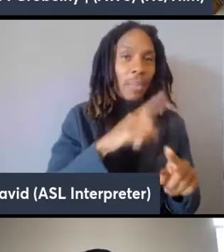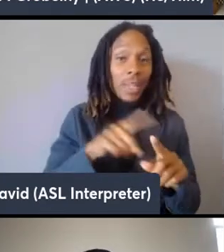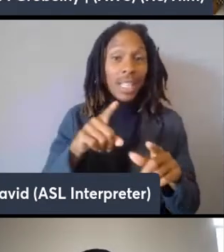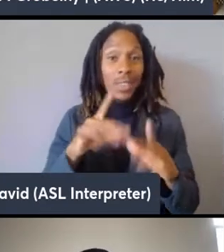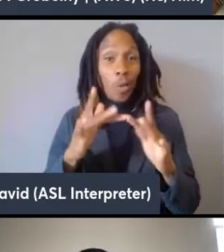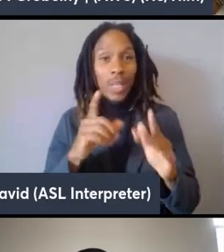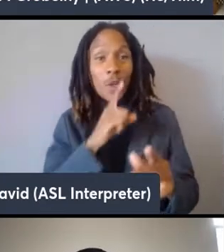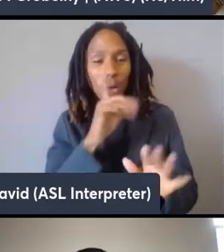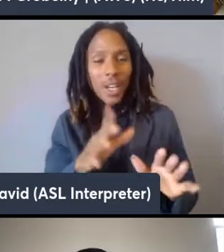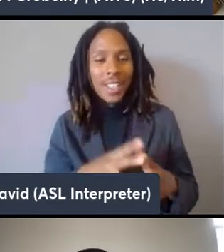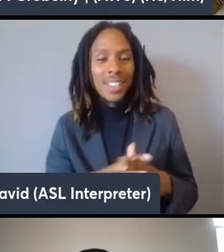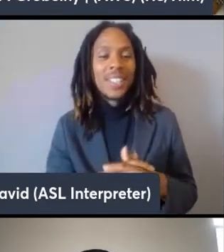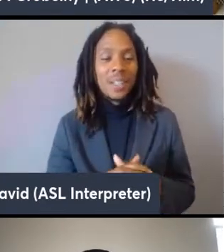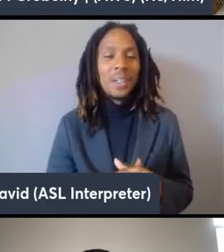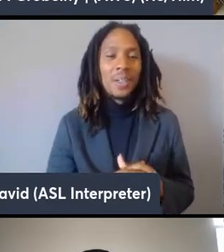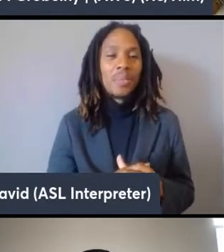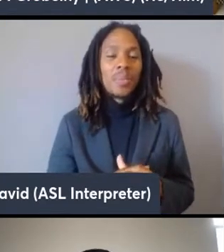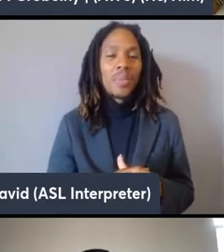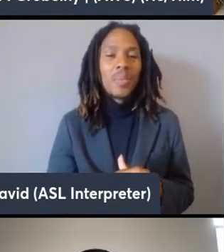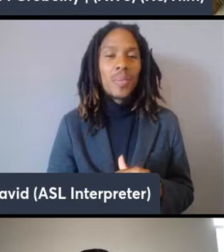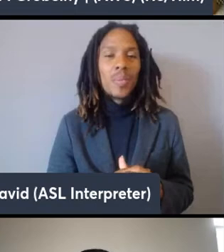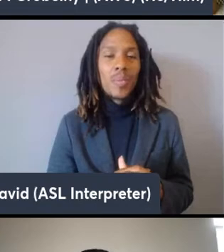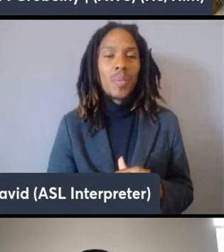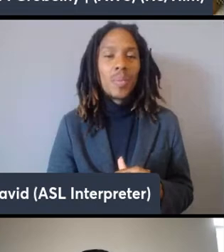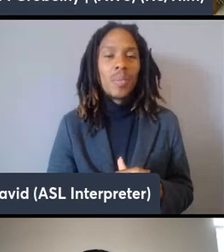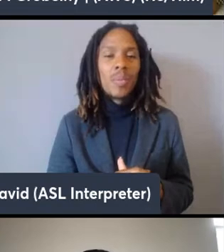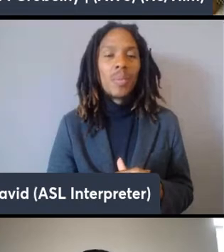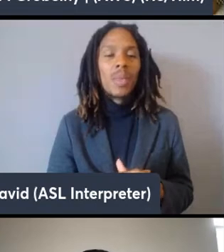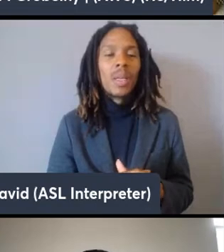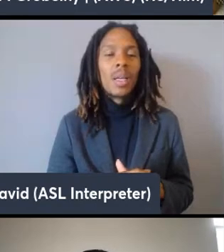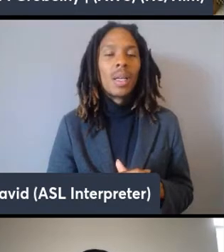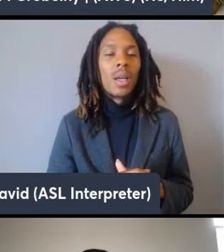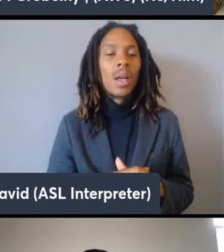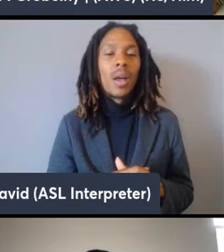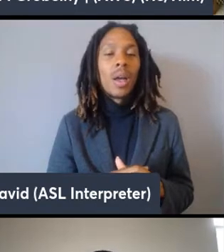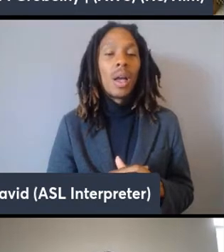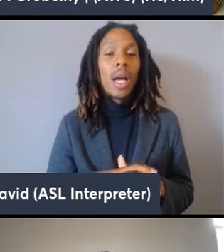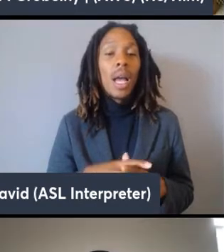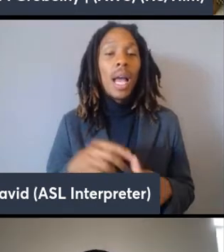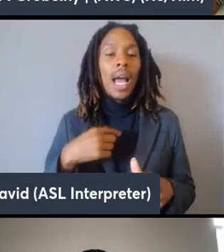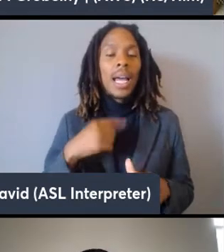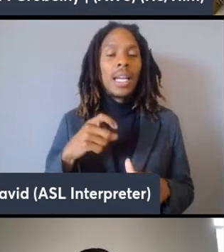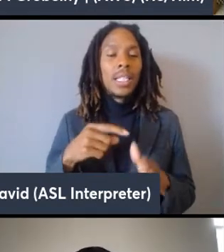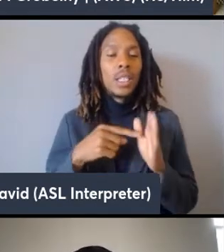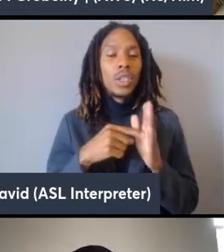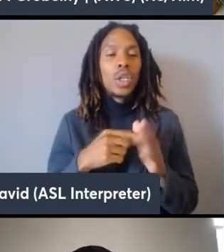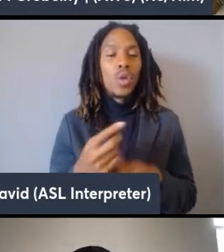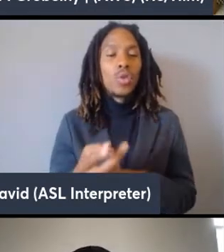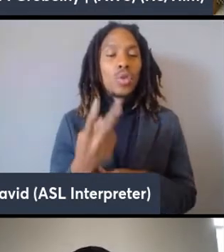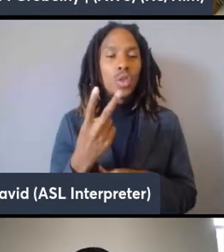And I'm going to need to show two of the visuals on this page.